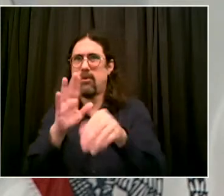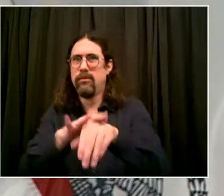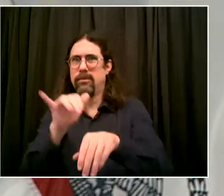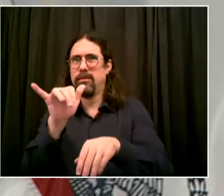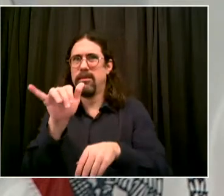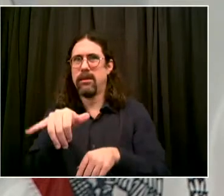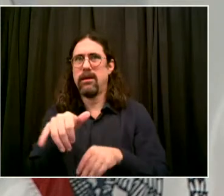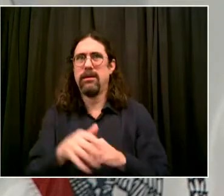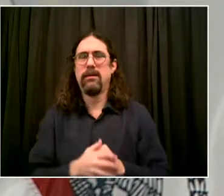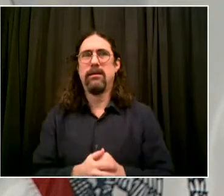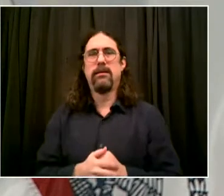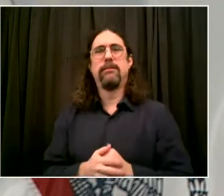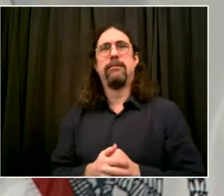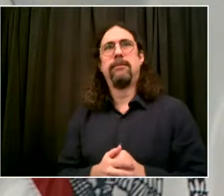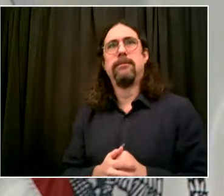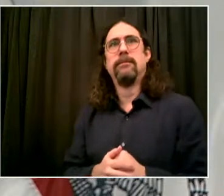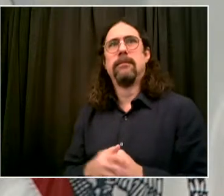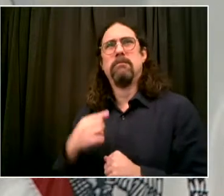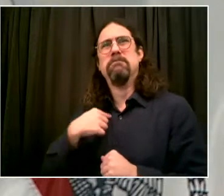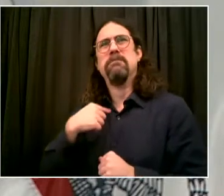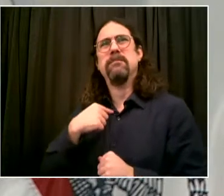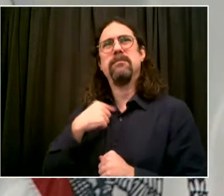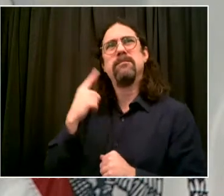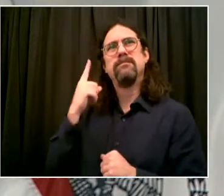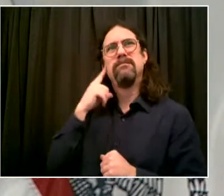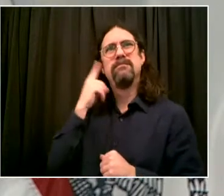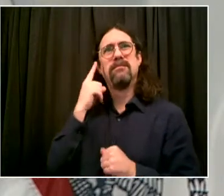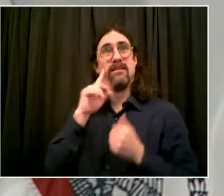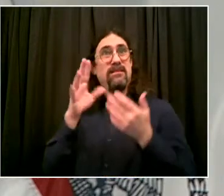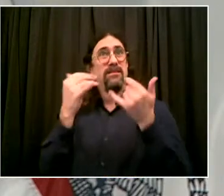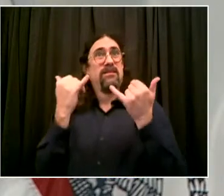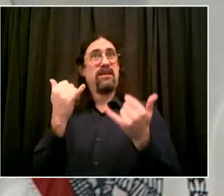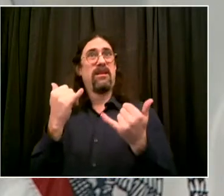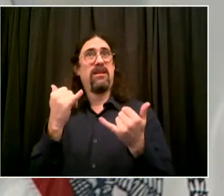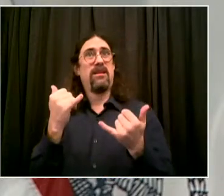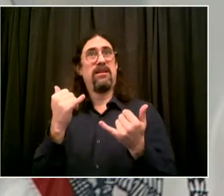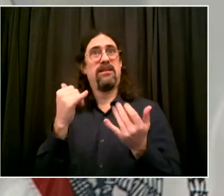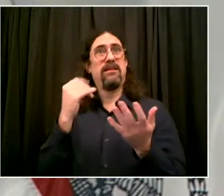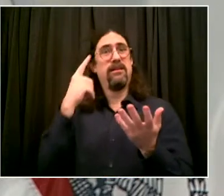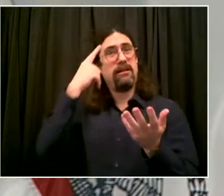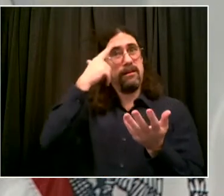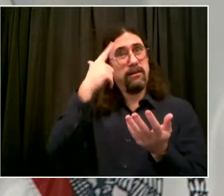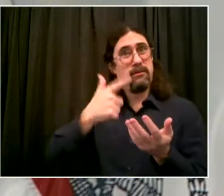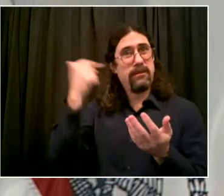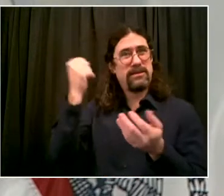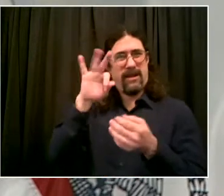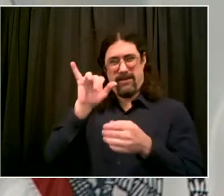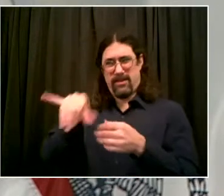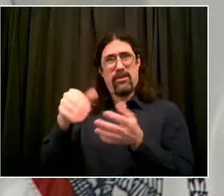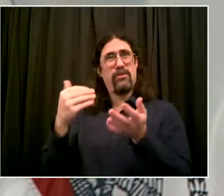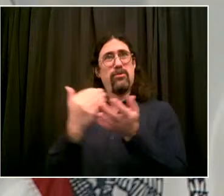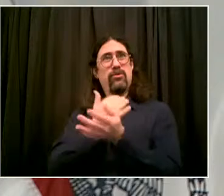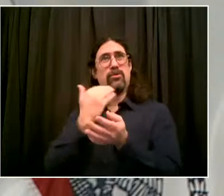THERE'S BEEN DIDIUSSCSION ABOUT THE VARIANCE NEEDING TO MASKS, DOUBLE